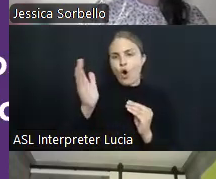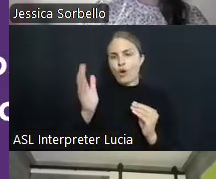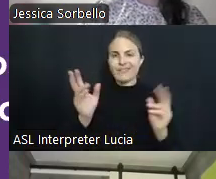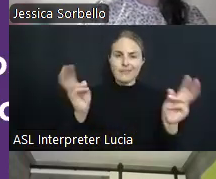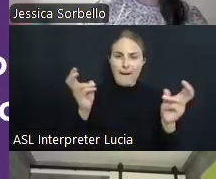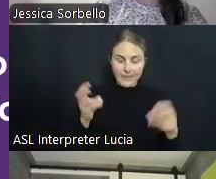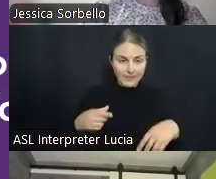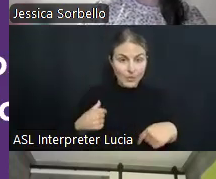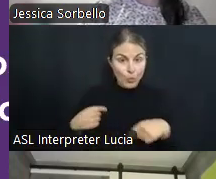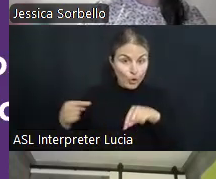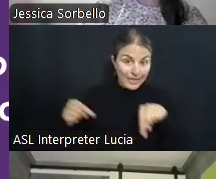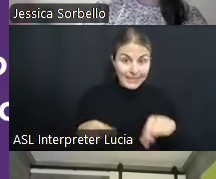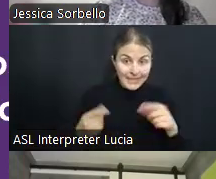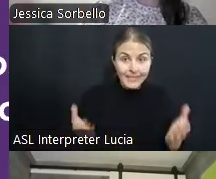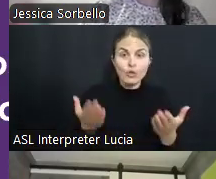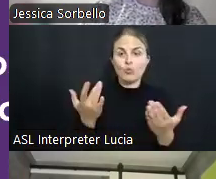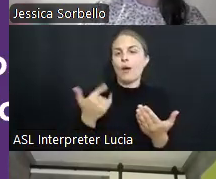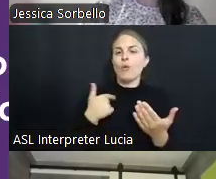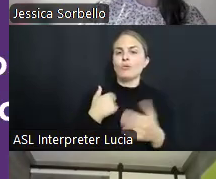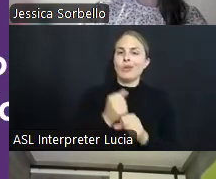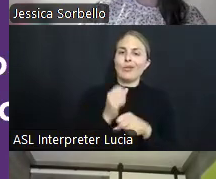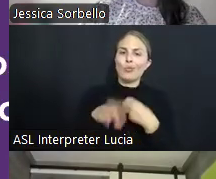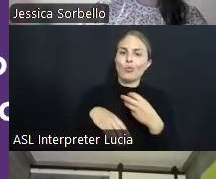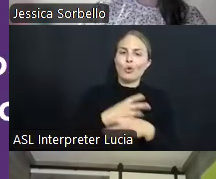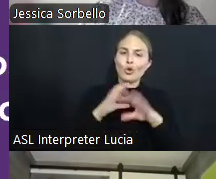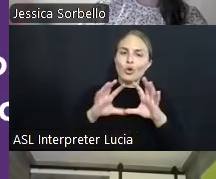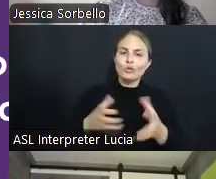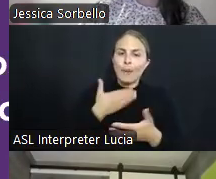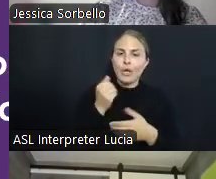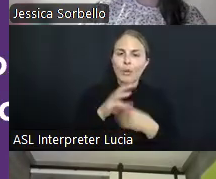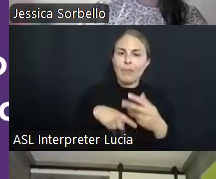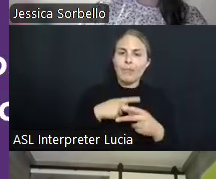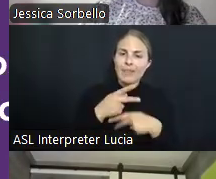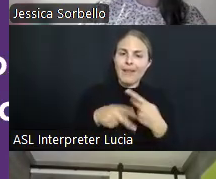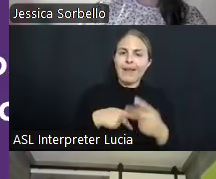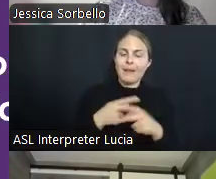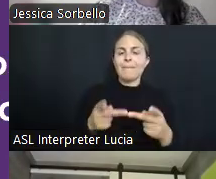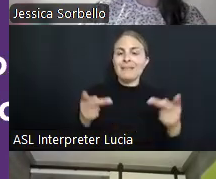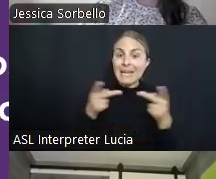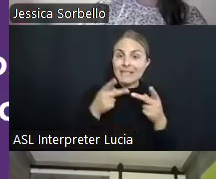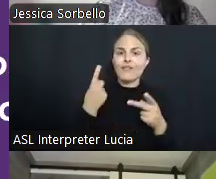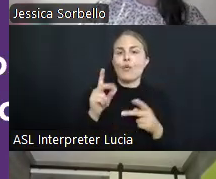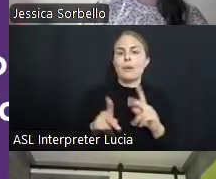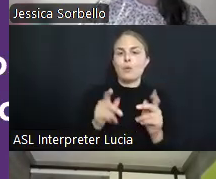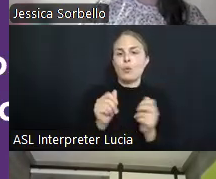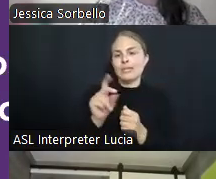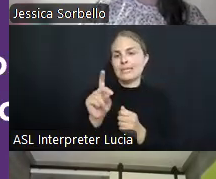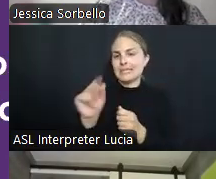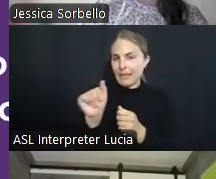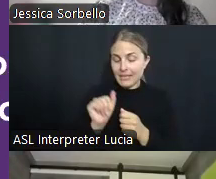and one of the ways we do that is through education and awareness. So without any further adieu, Jessica